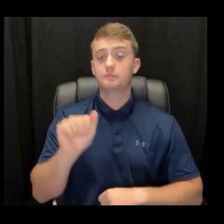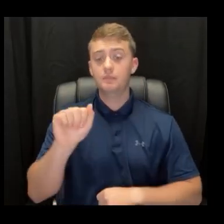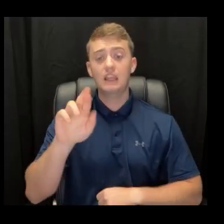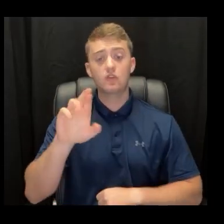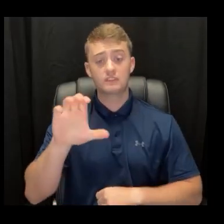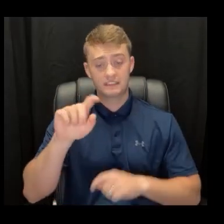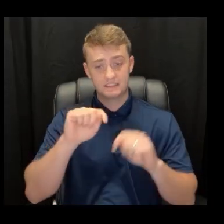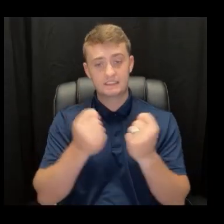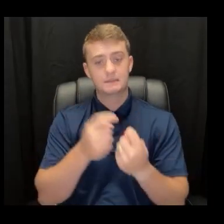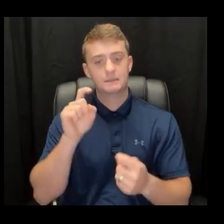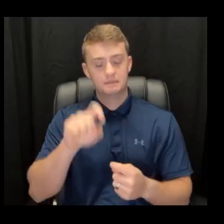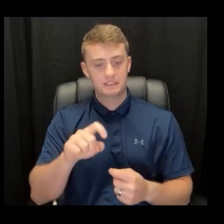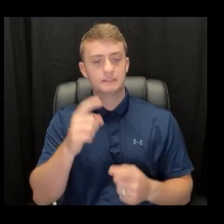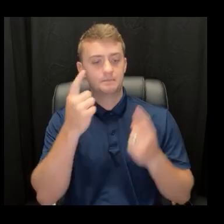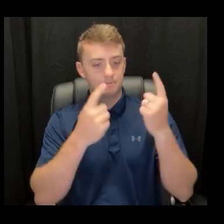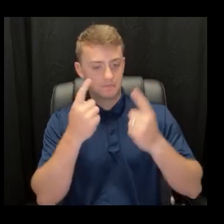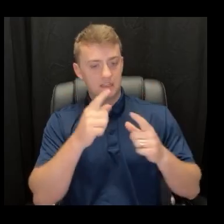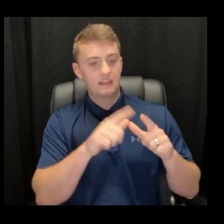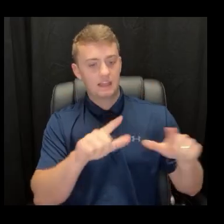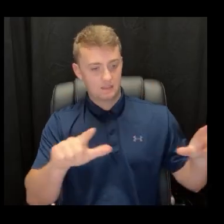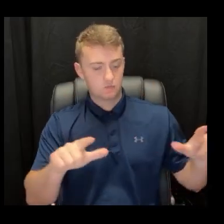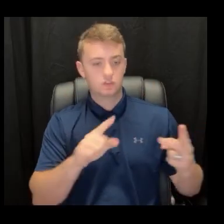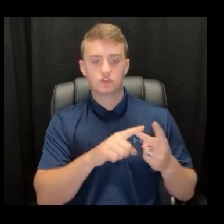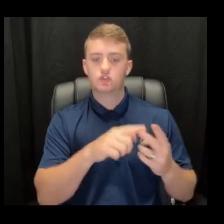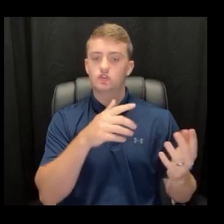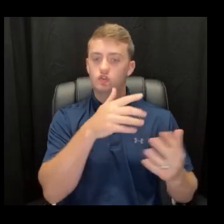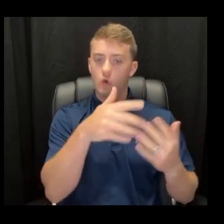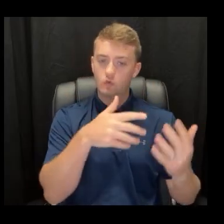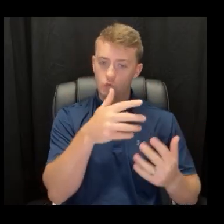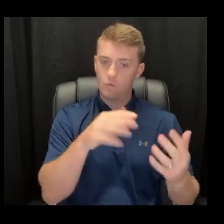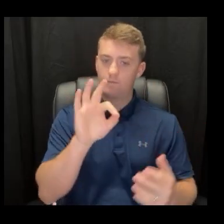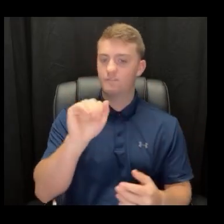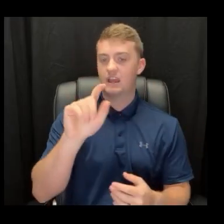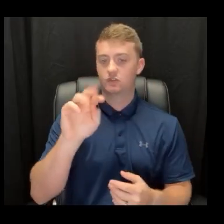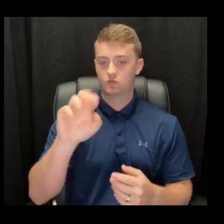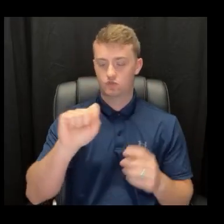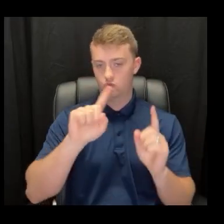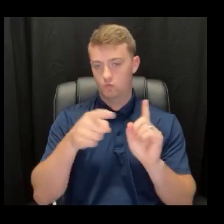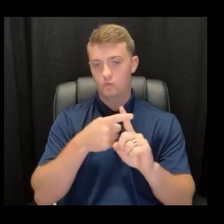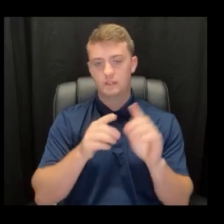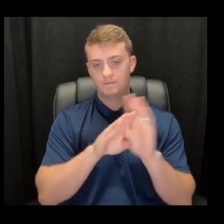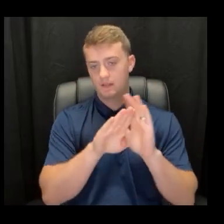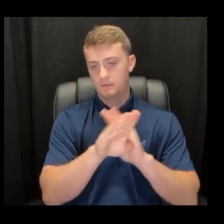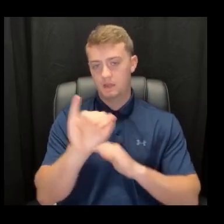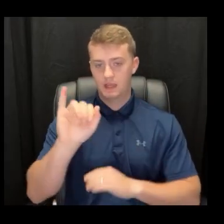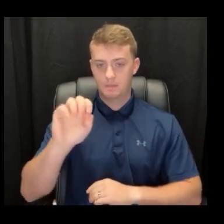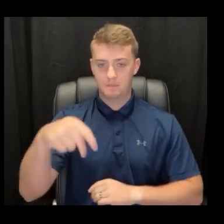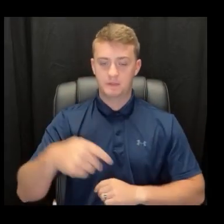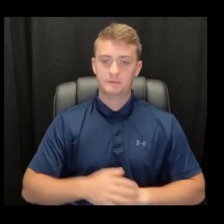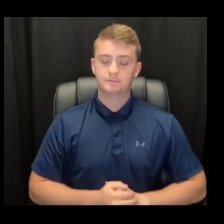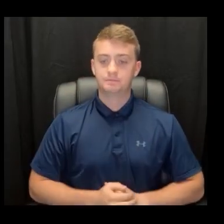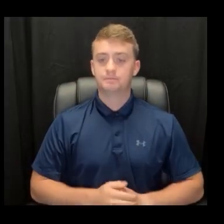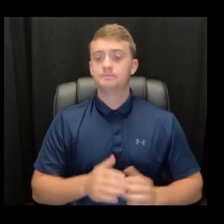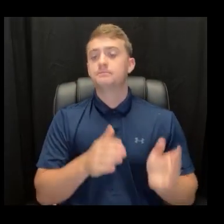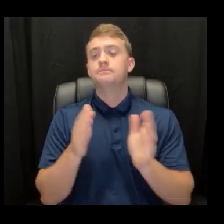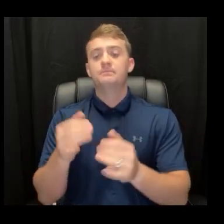must consider language related and social factors when developing IEPs. And finally,